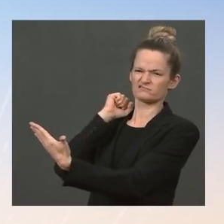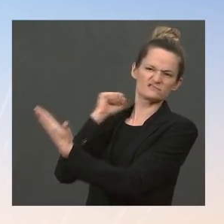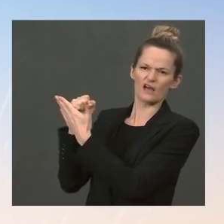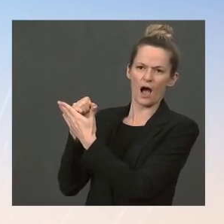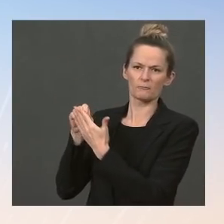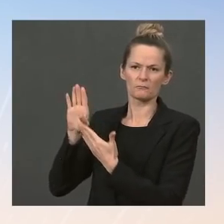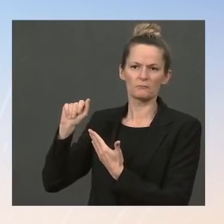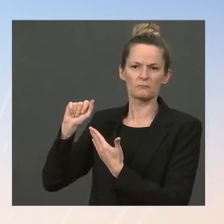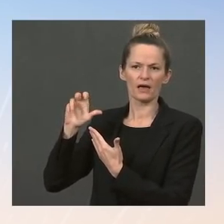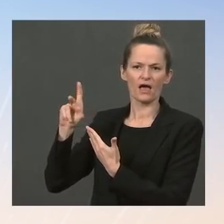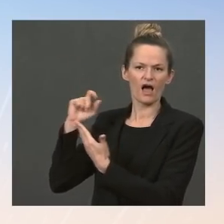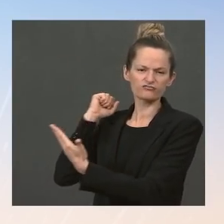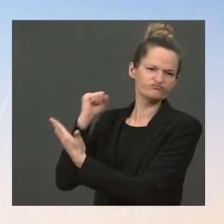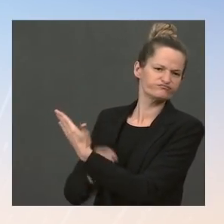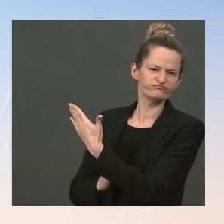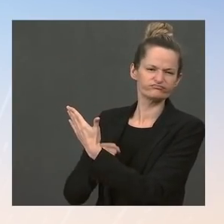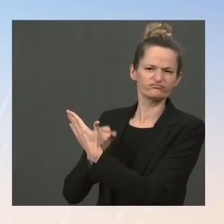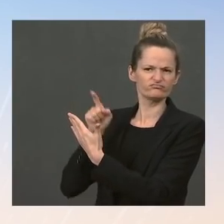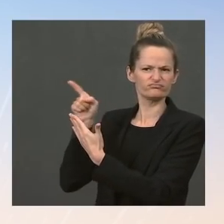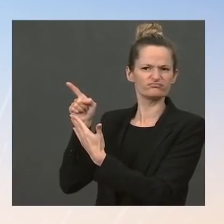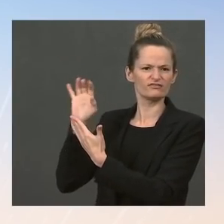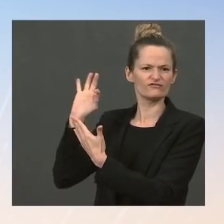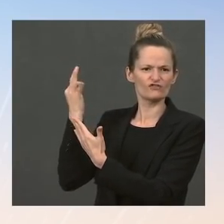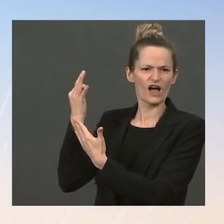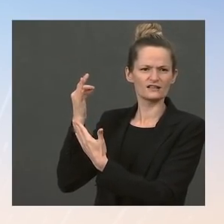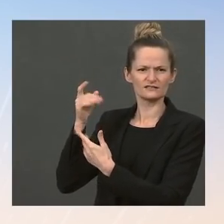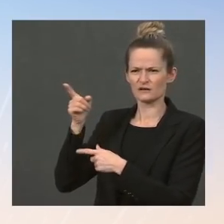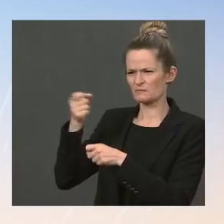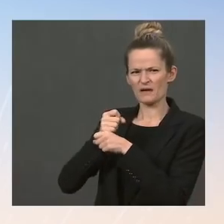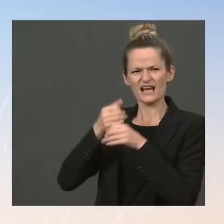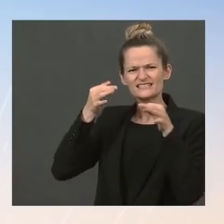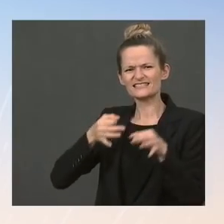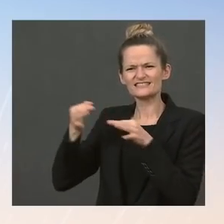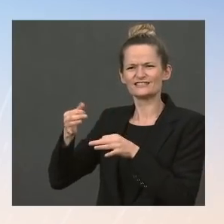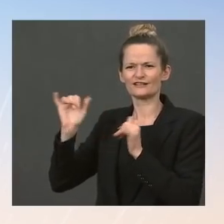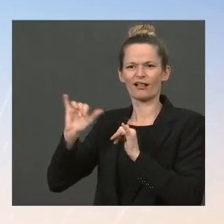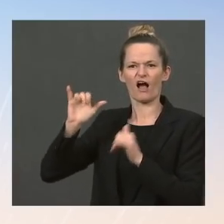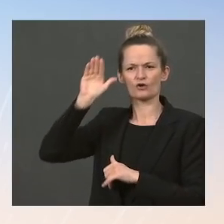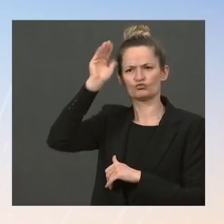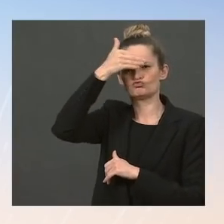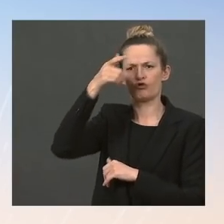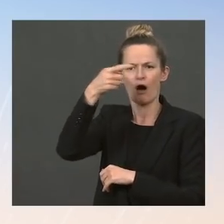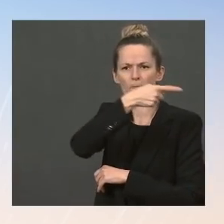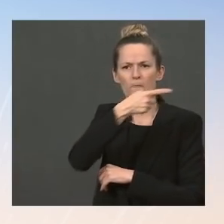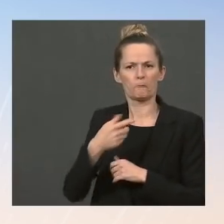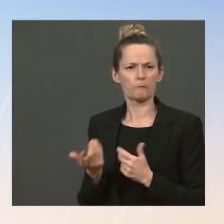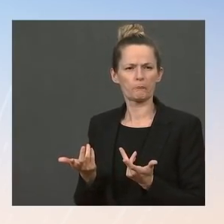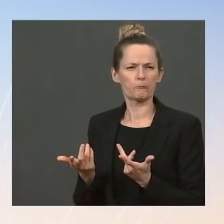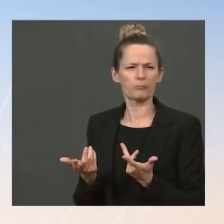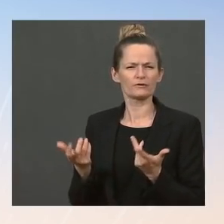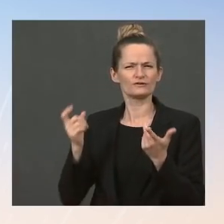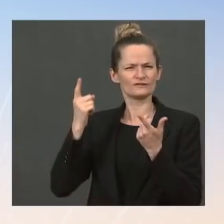made by former President Trump. Just now, France has canceled a gala here in Washington that was meant to celebrate friendship